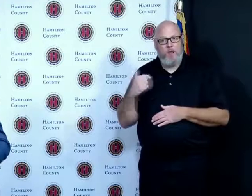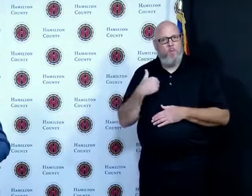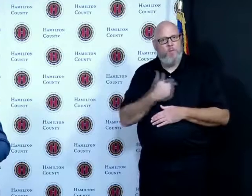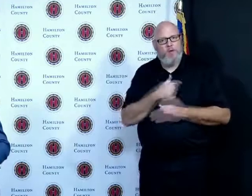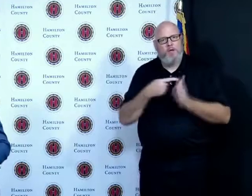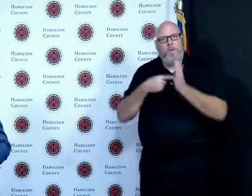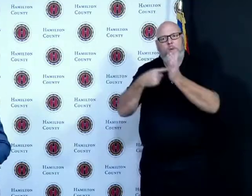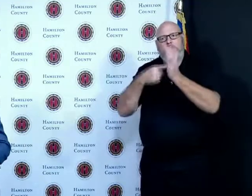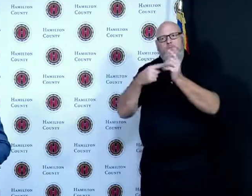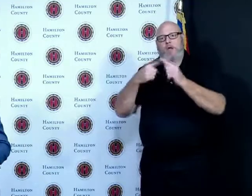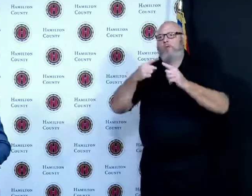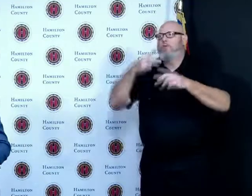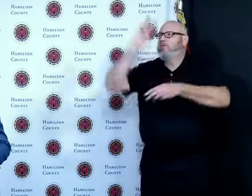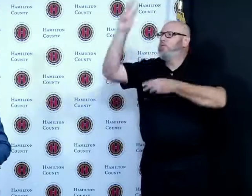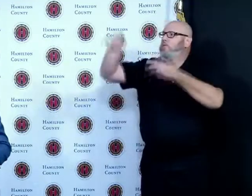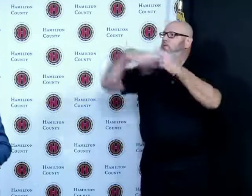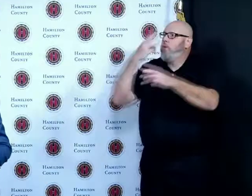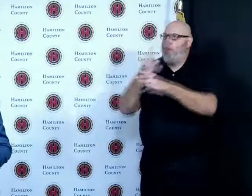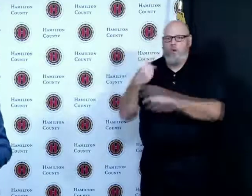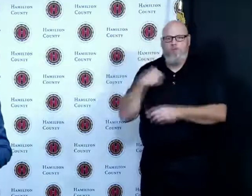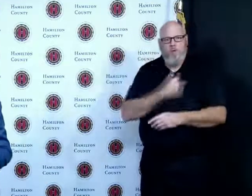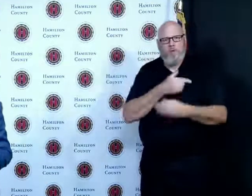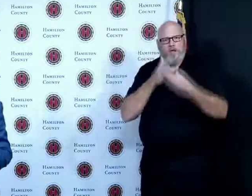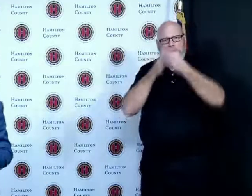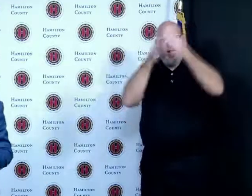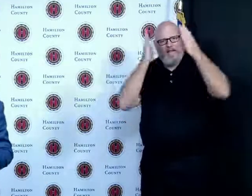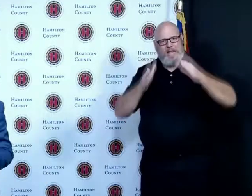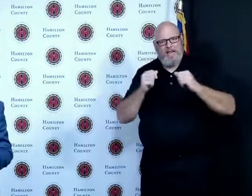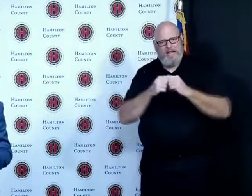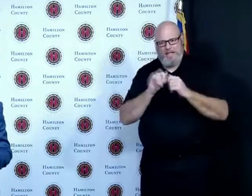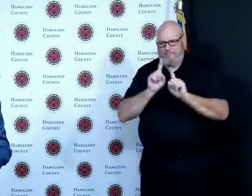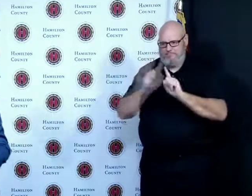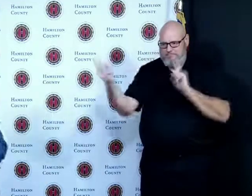the end of this pandemic but continue to be patient as we move forward thank you